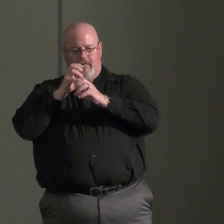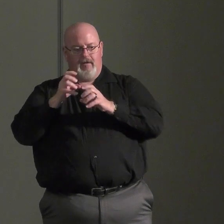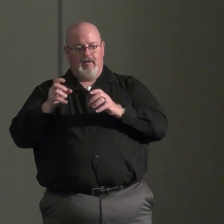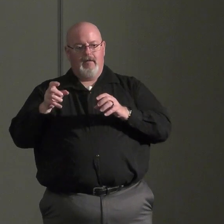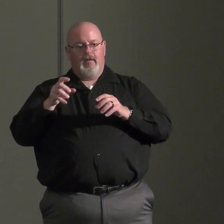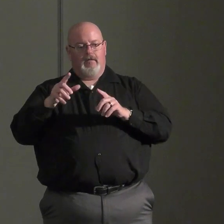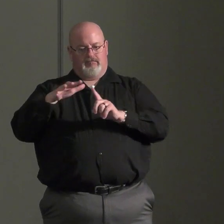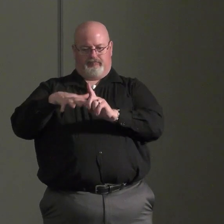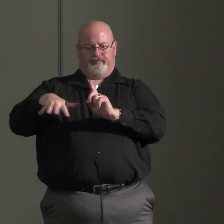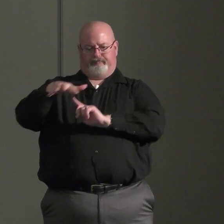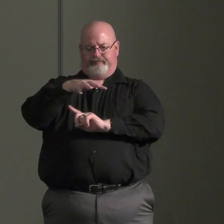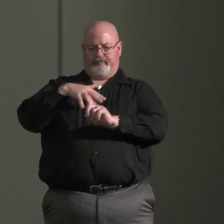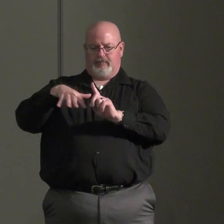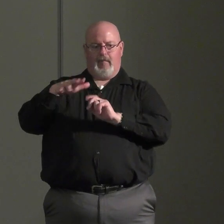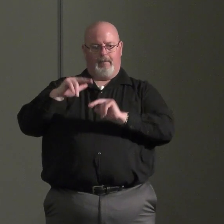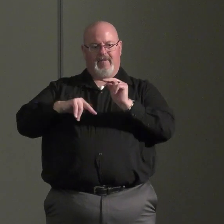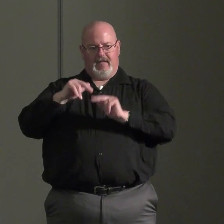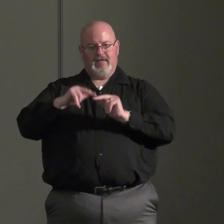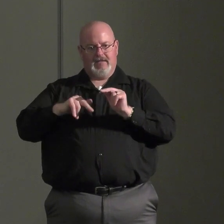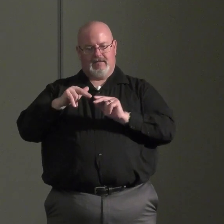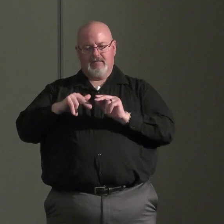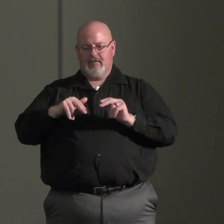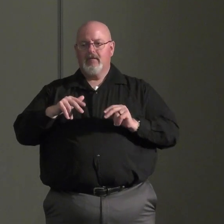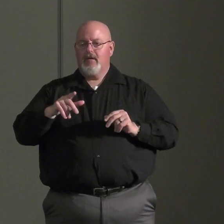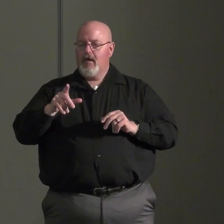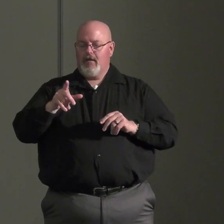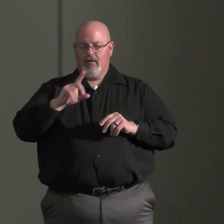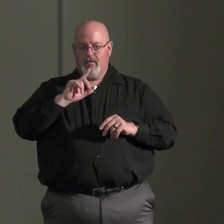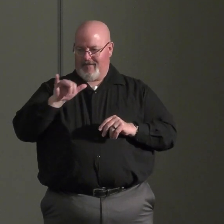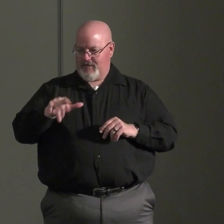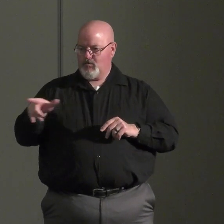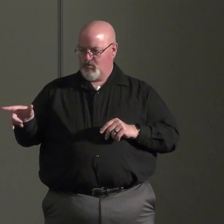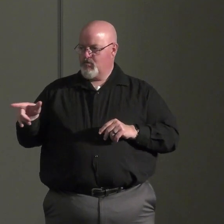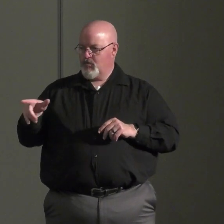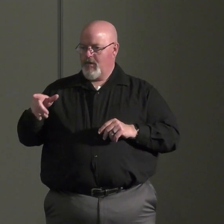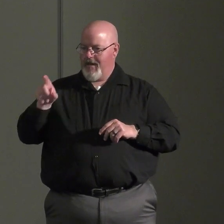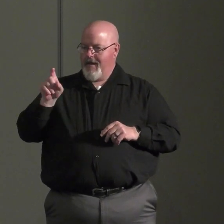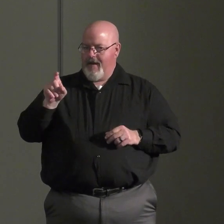the build environment that is what you need to address.